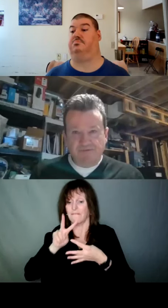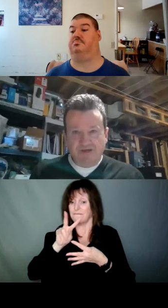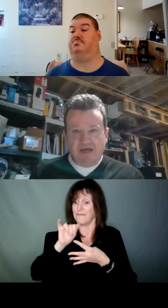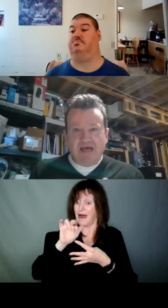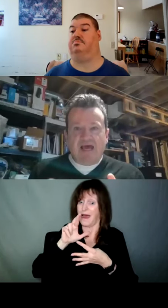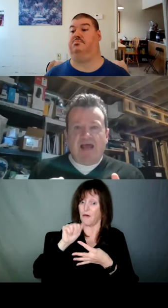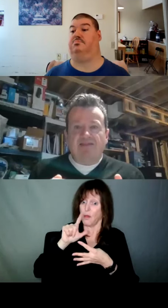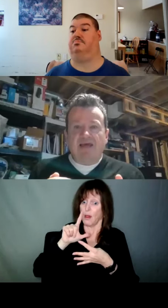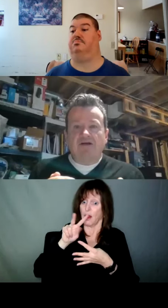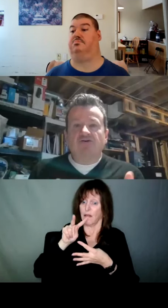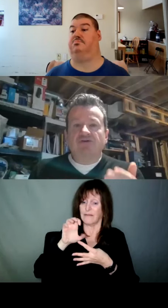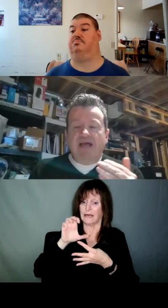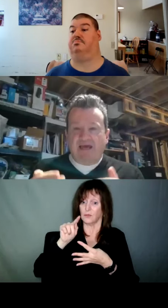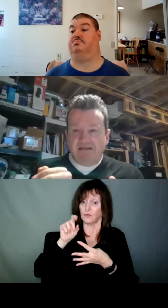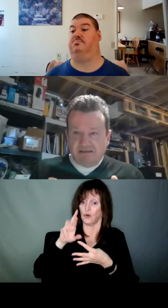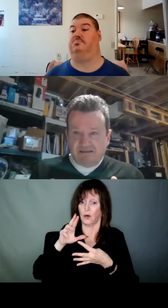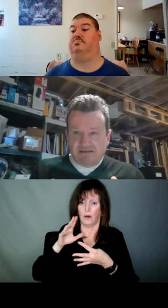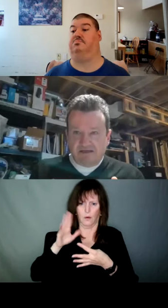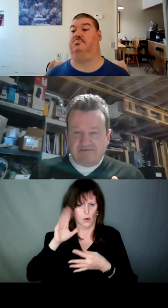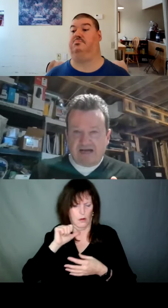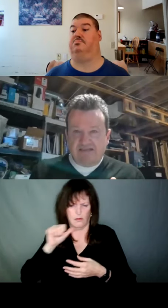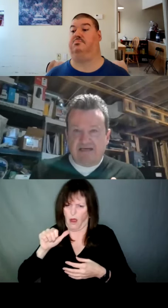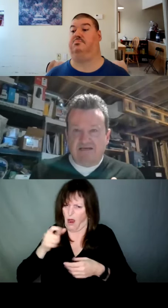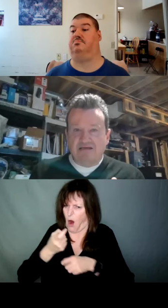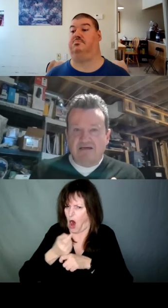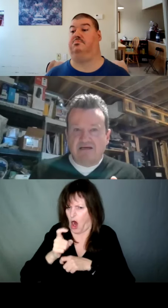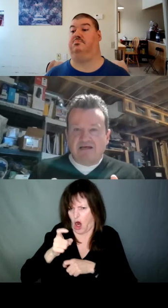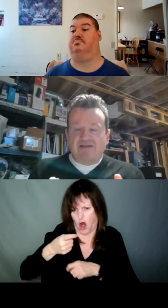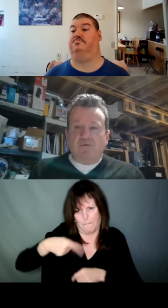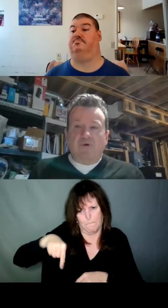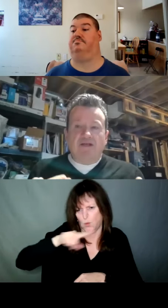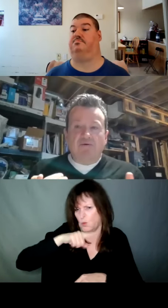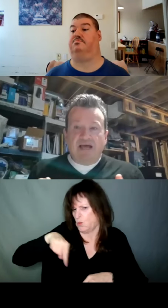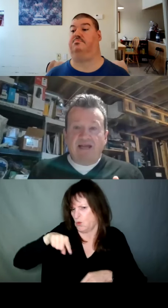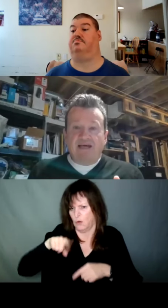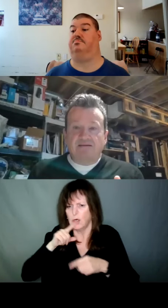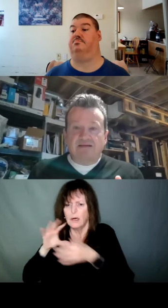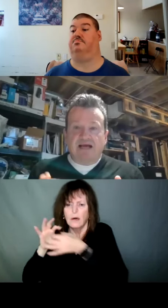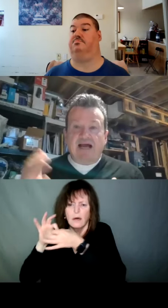takes an inactive part